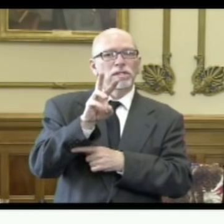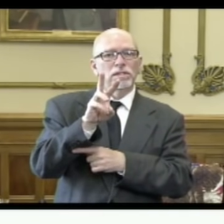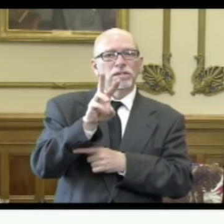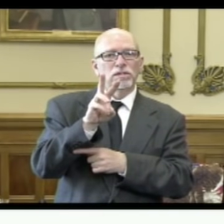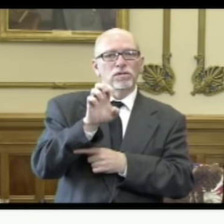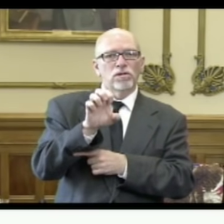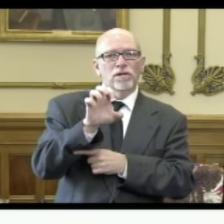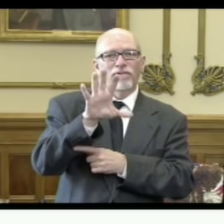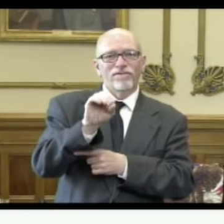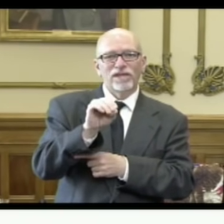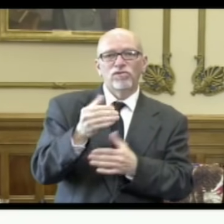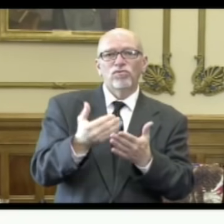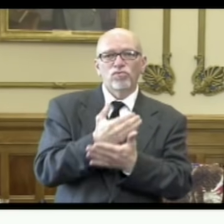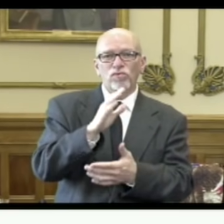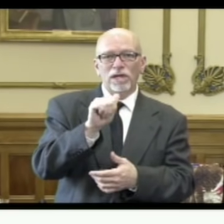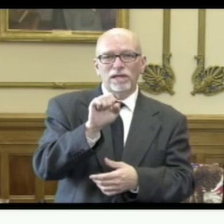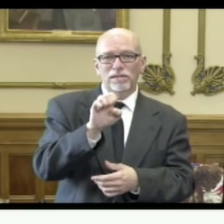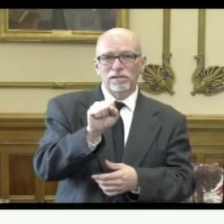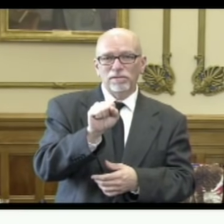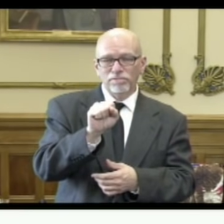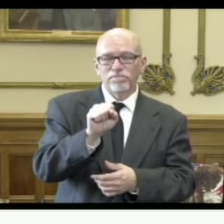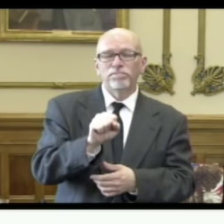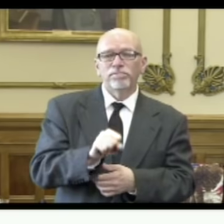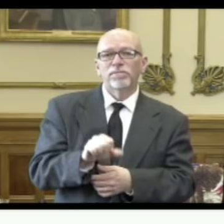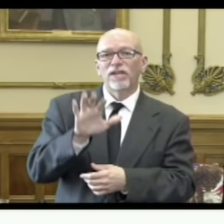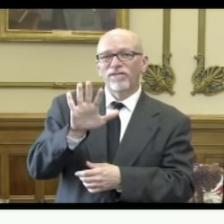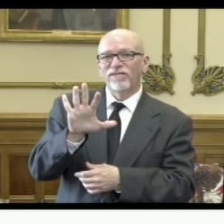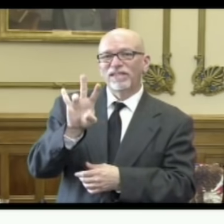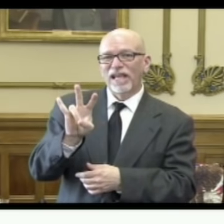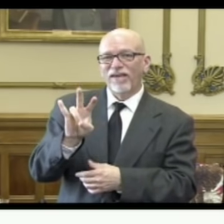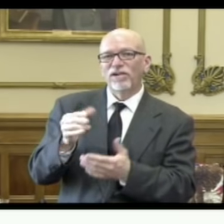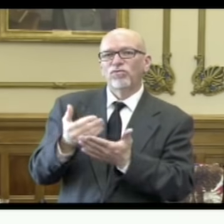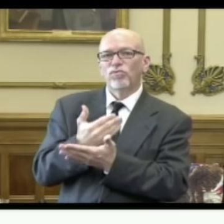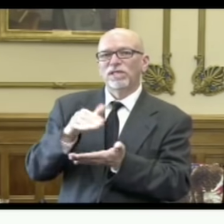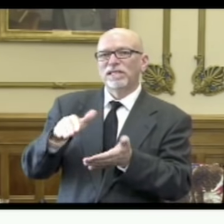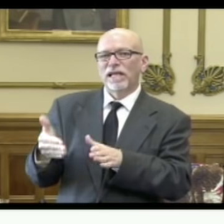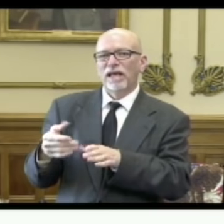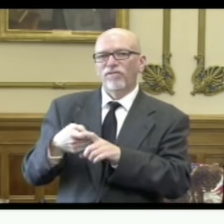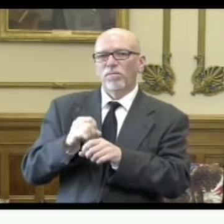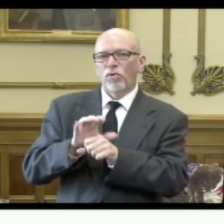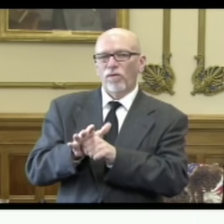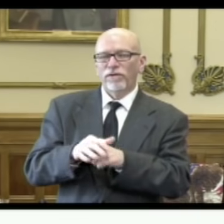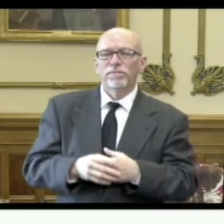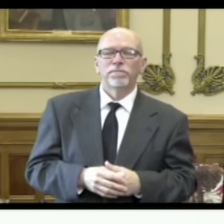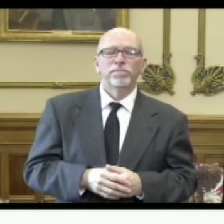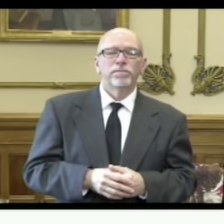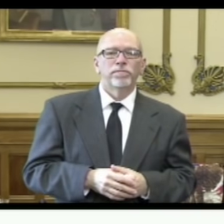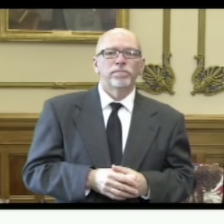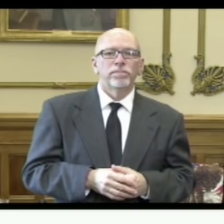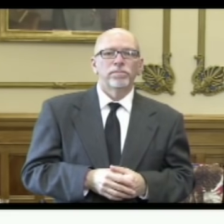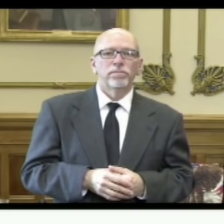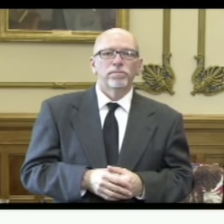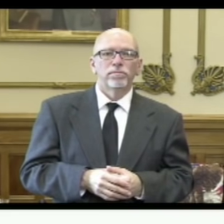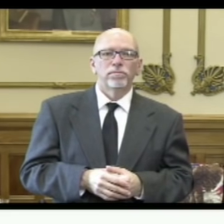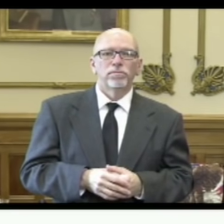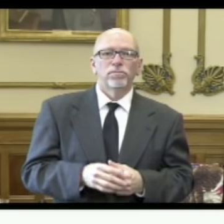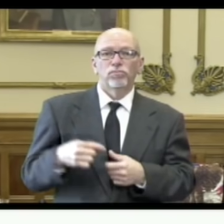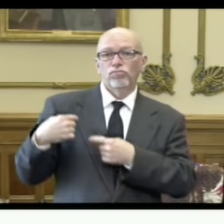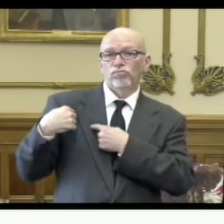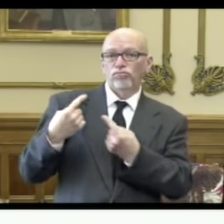SHARING SOME UPDATES ON THE NUMBERS. SO TODAY REPORTED 650